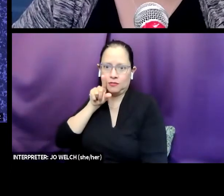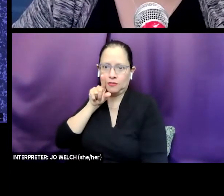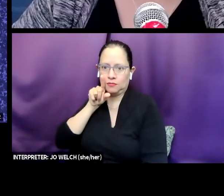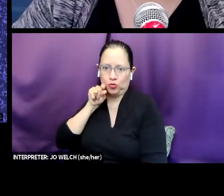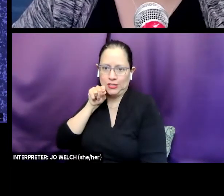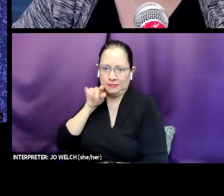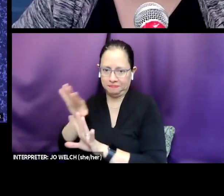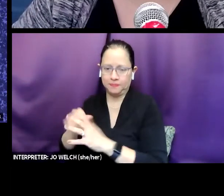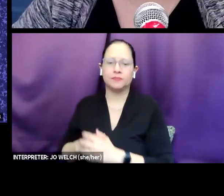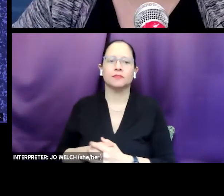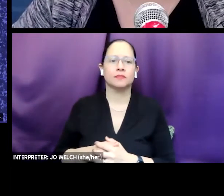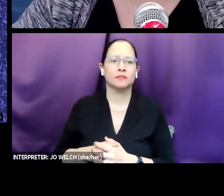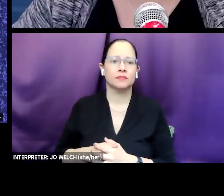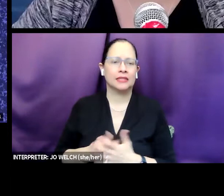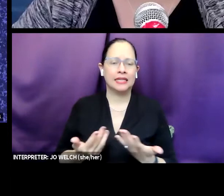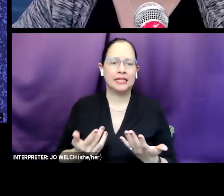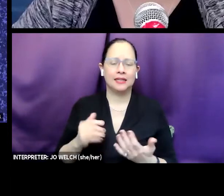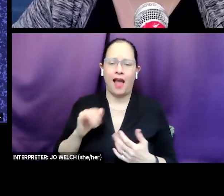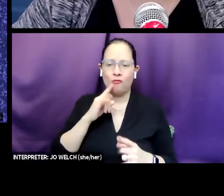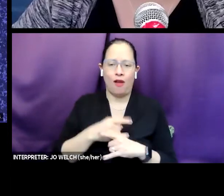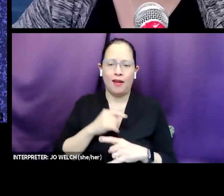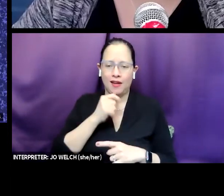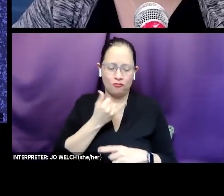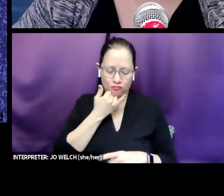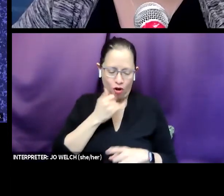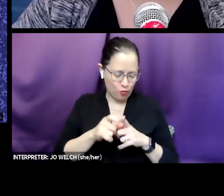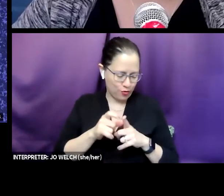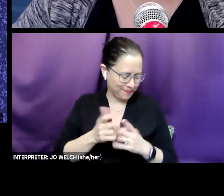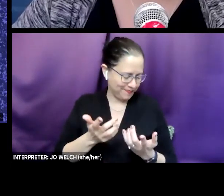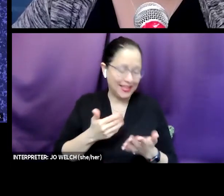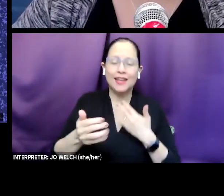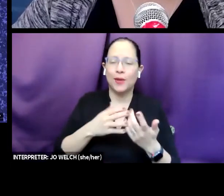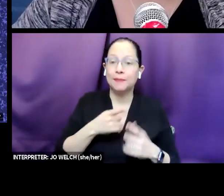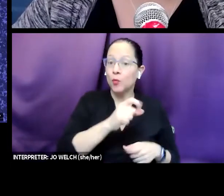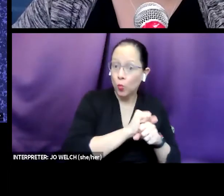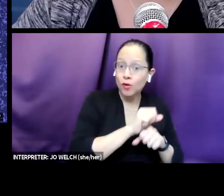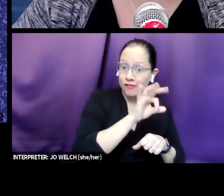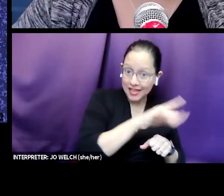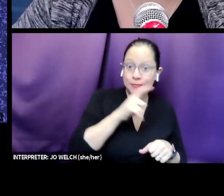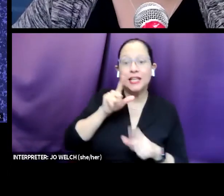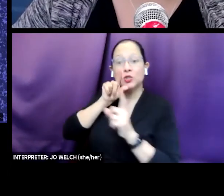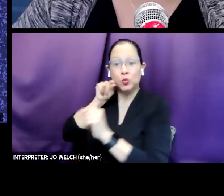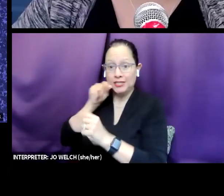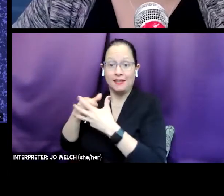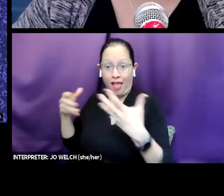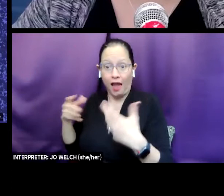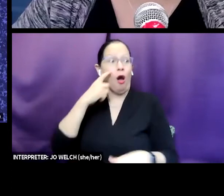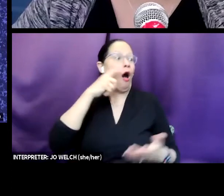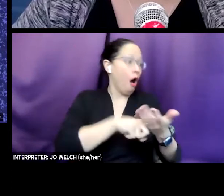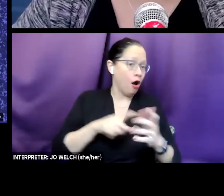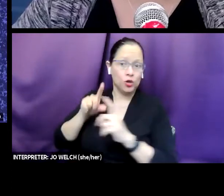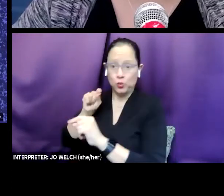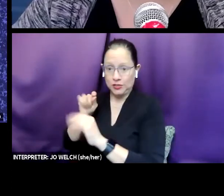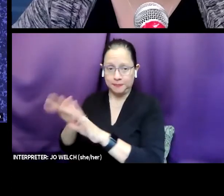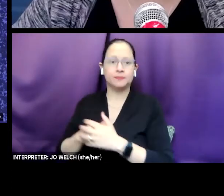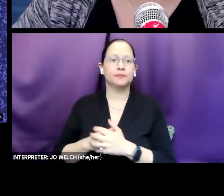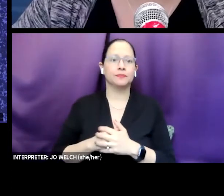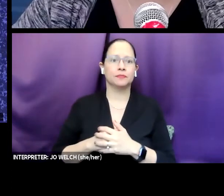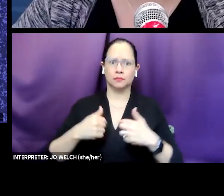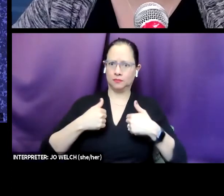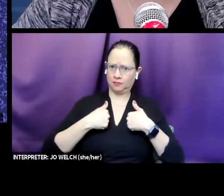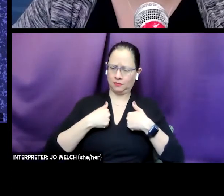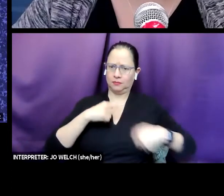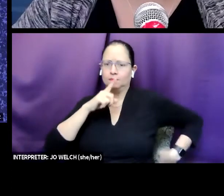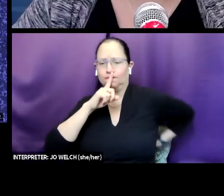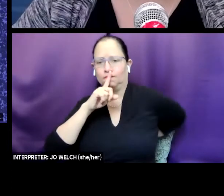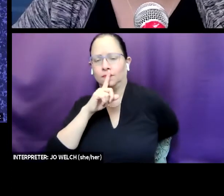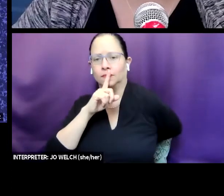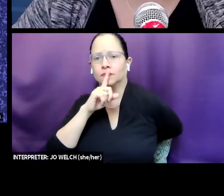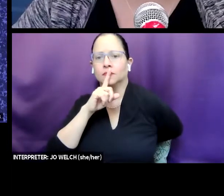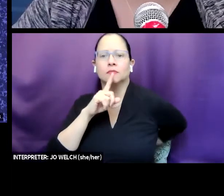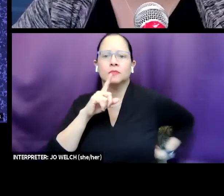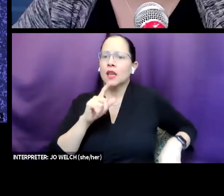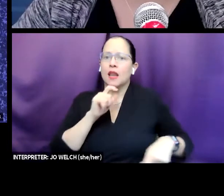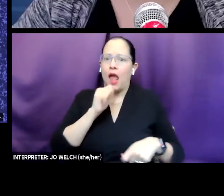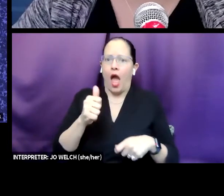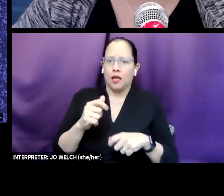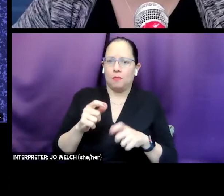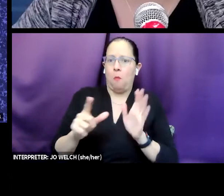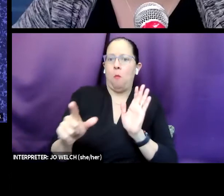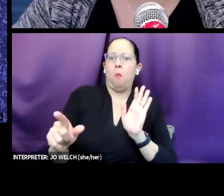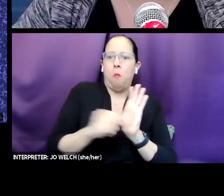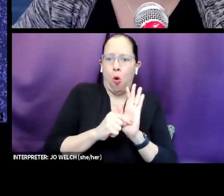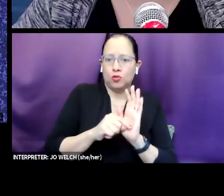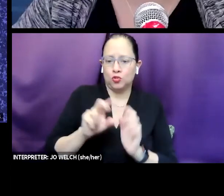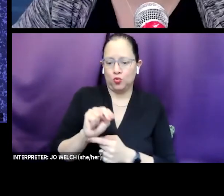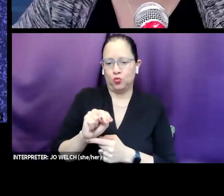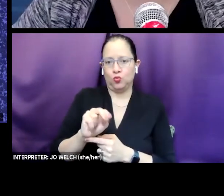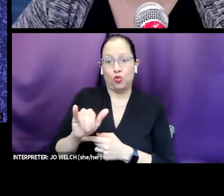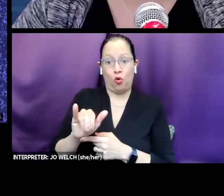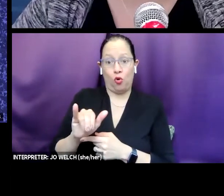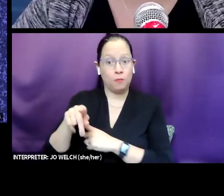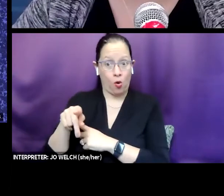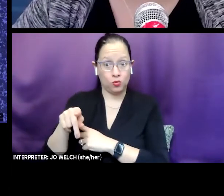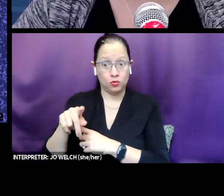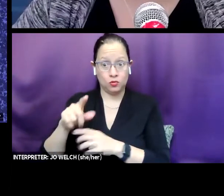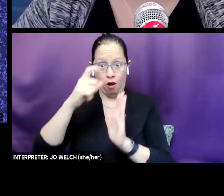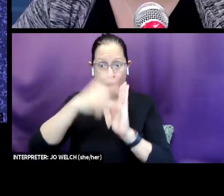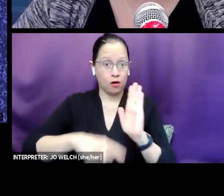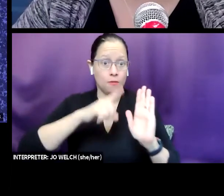I guess it's not, ironically, that's a bad use of that word. Anyway, so he he tweets. Well, I will intentionally not linked to the New York Post I want to be clear this story is eligible be fact checked by Facebook's third party fact checking partners.